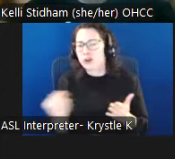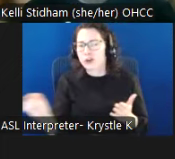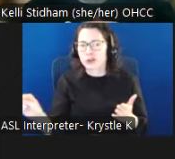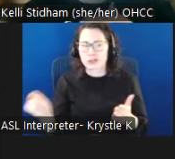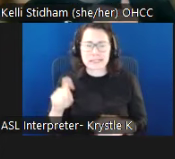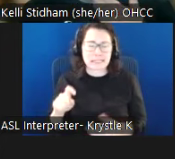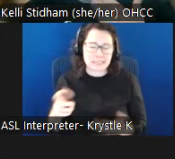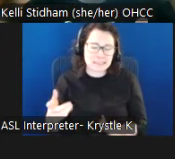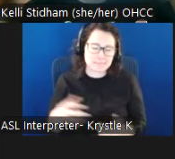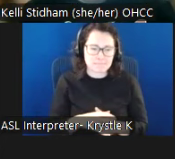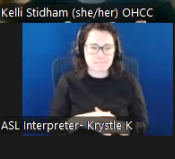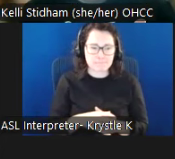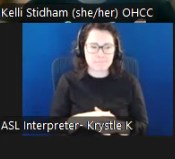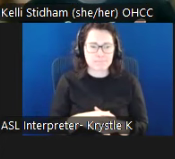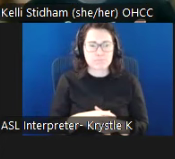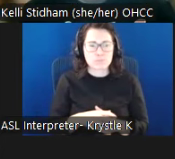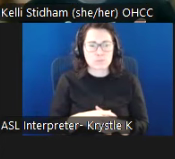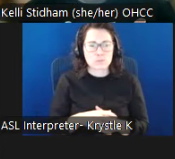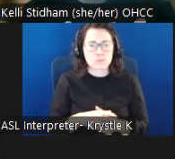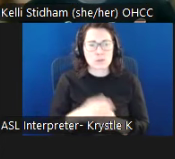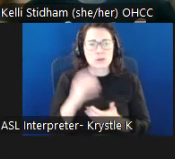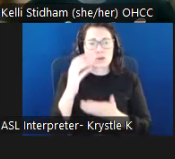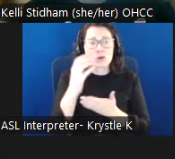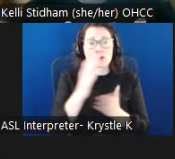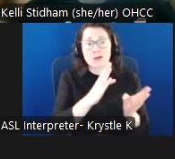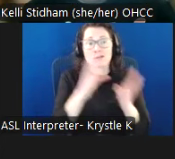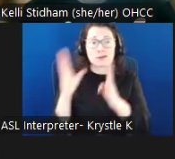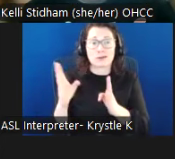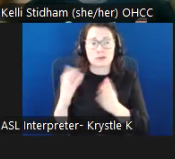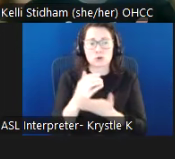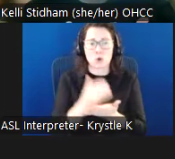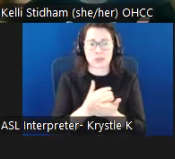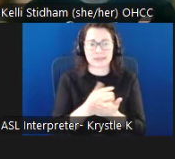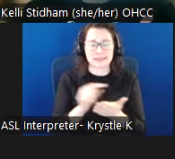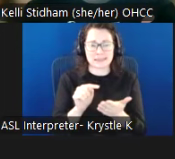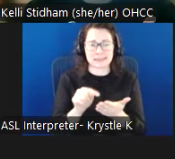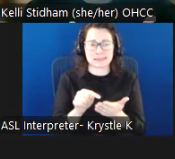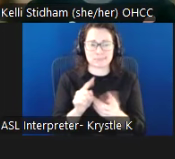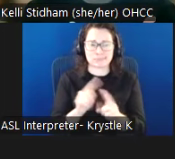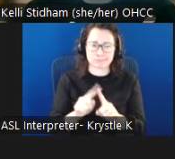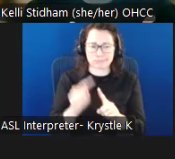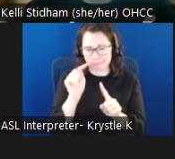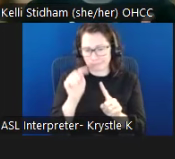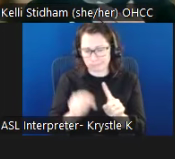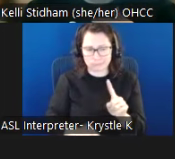courses. we have a list of courses